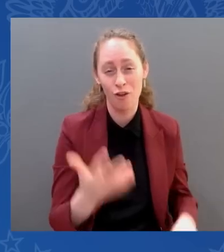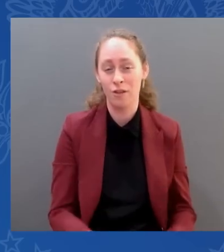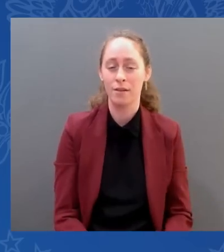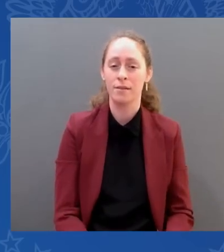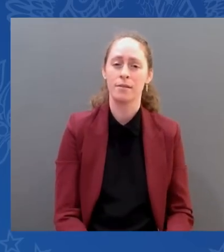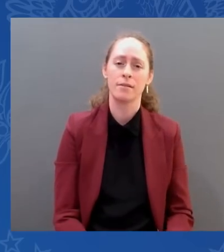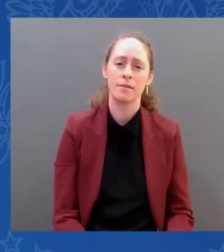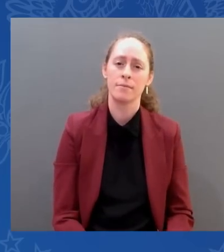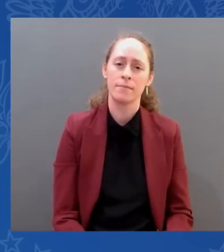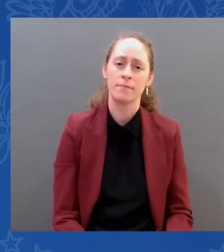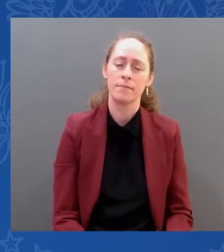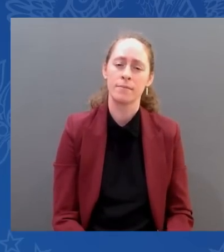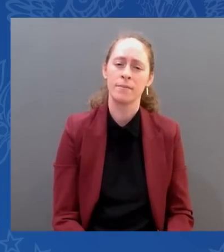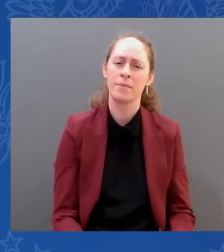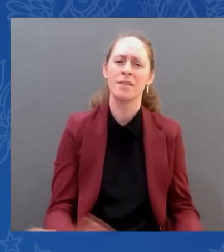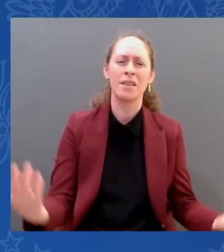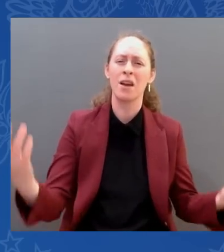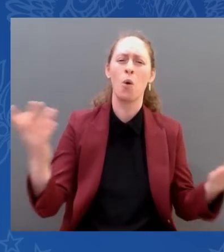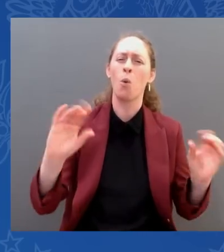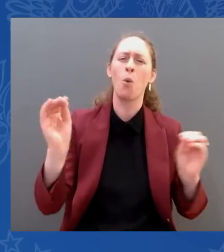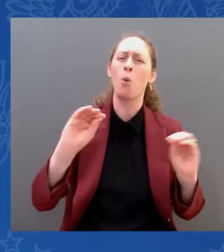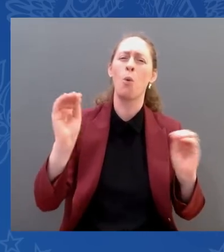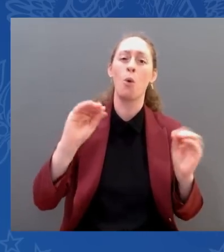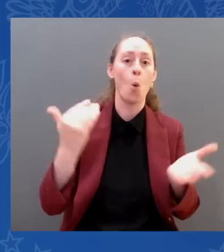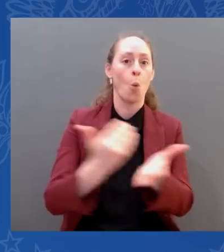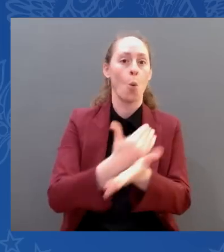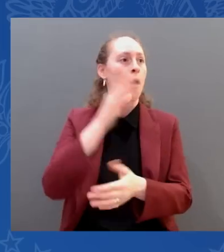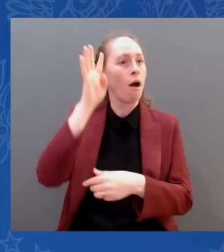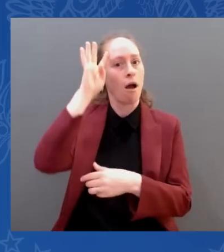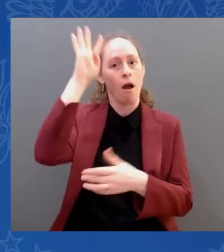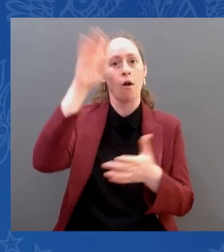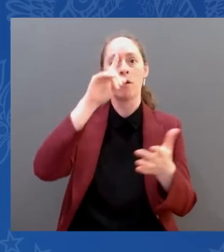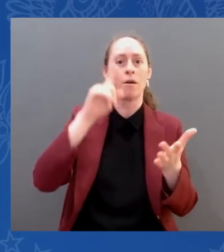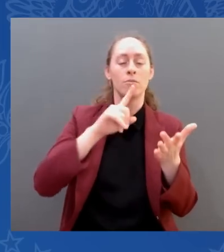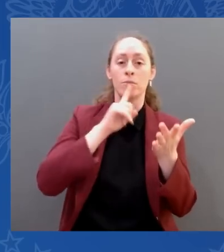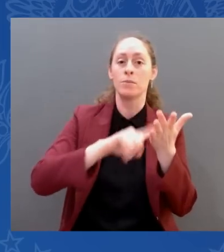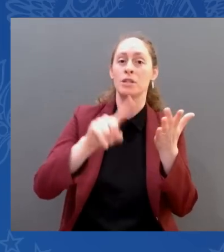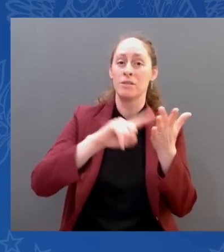So I think we should be able to have the Medicare do what they do when they deal with the VA.